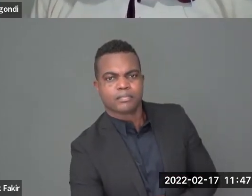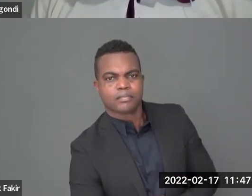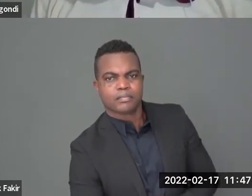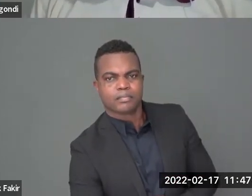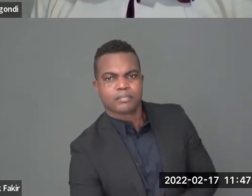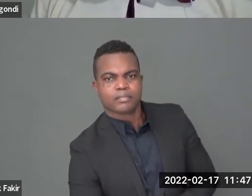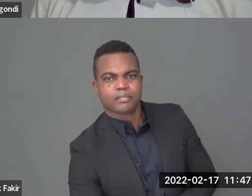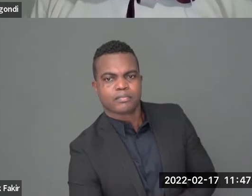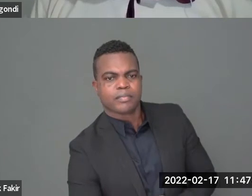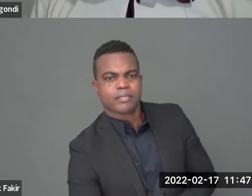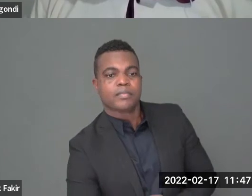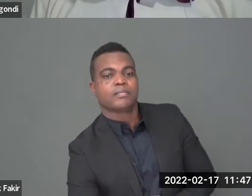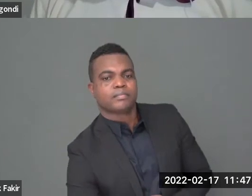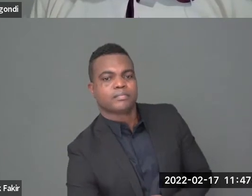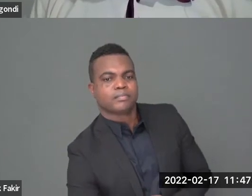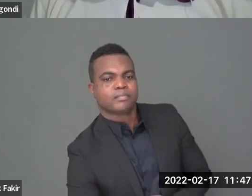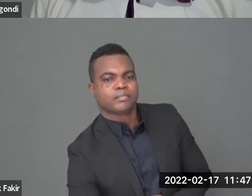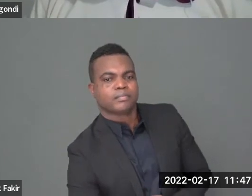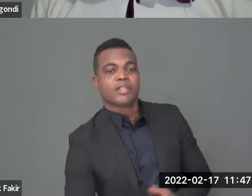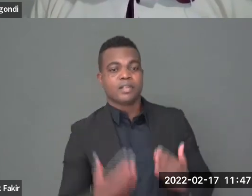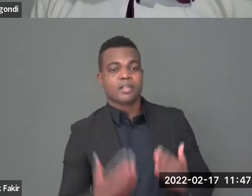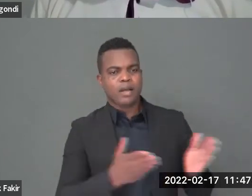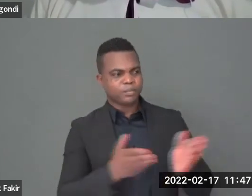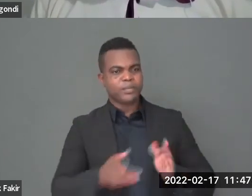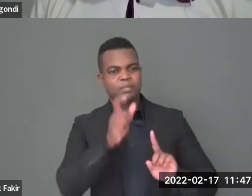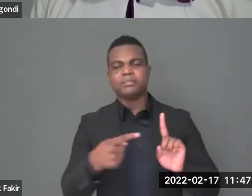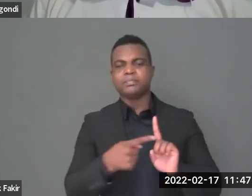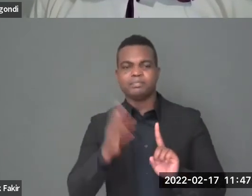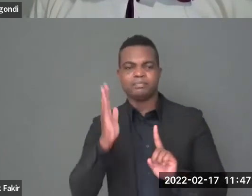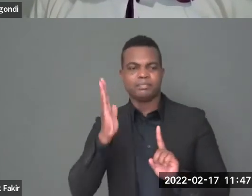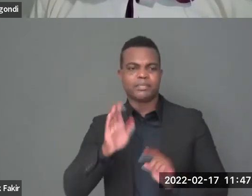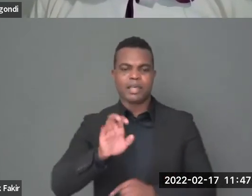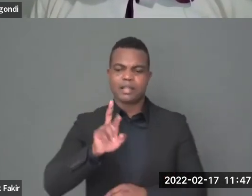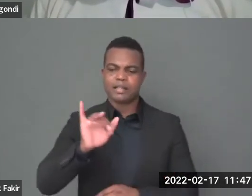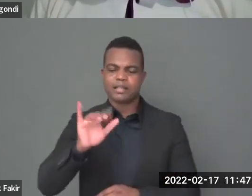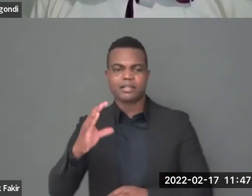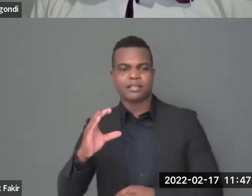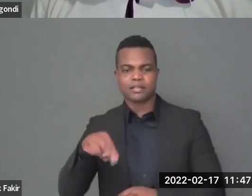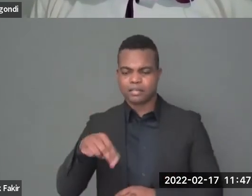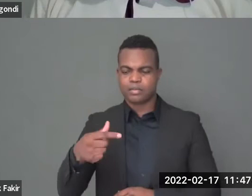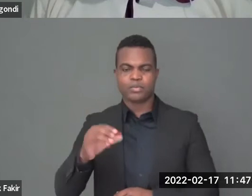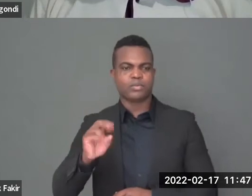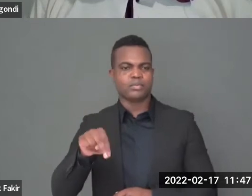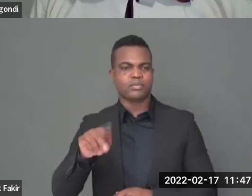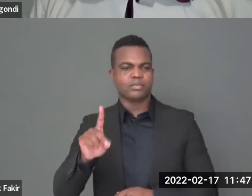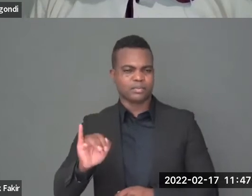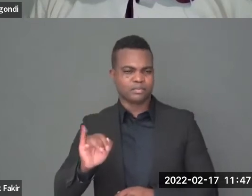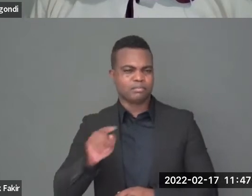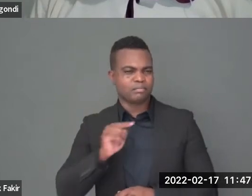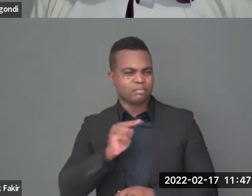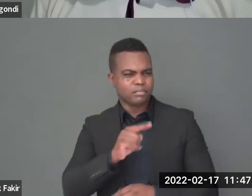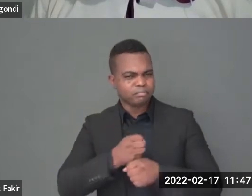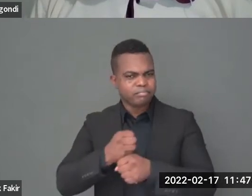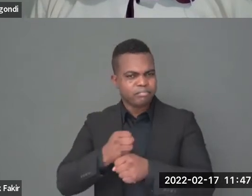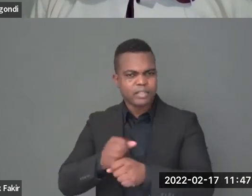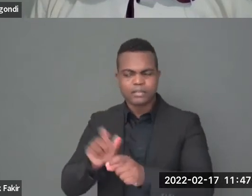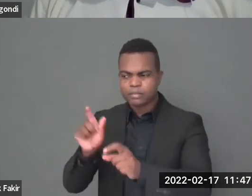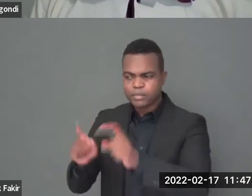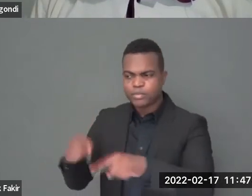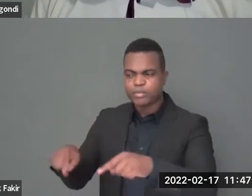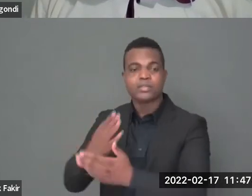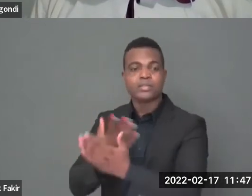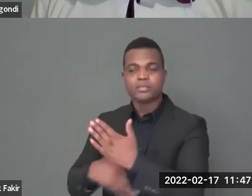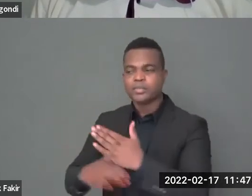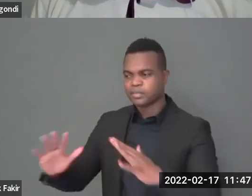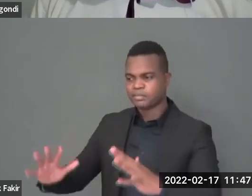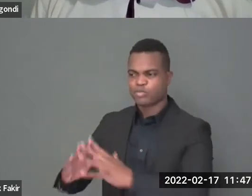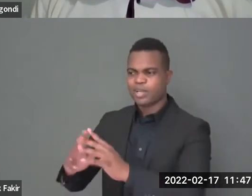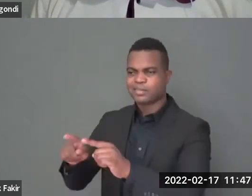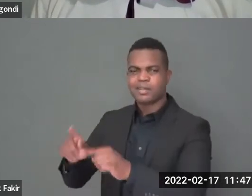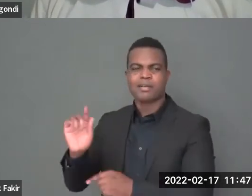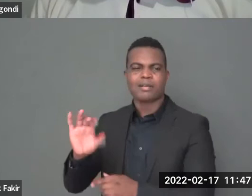Elizabeth Lockwood: to fulfill the rights of persons with disabilities and again reiterating what Muhammad said for this to happen op eds must fully participate in all data processes.